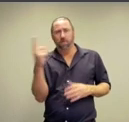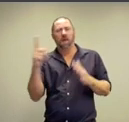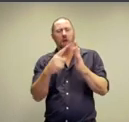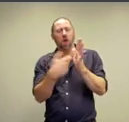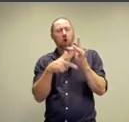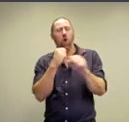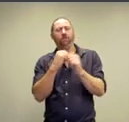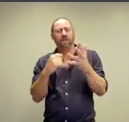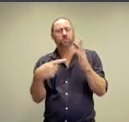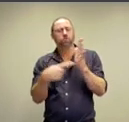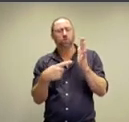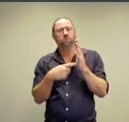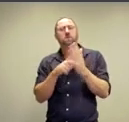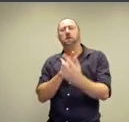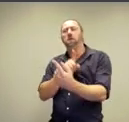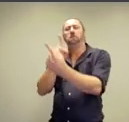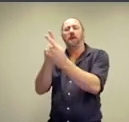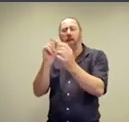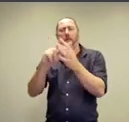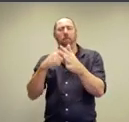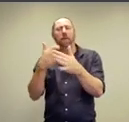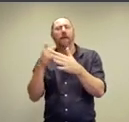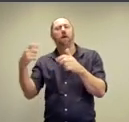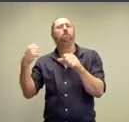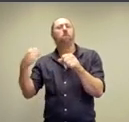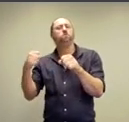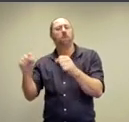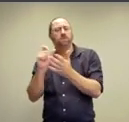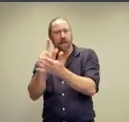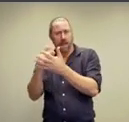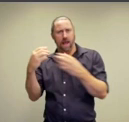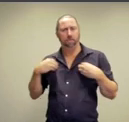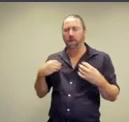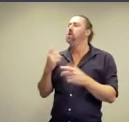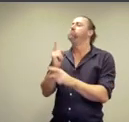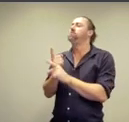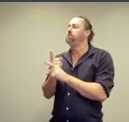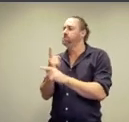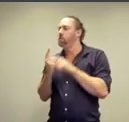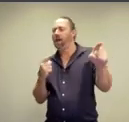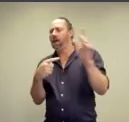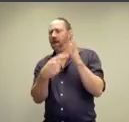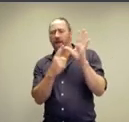brothers, Irving Scott met with a representative from Beck, the motorcycle distribution company and a